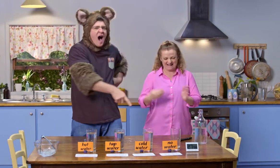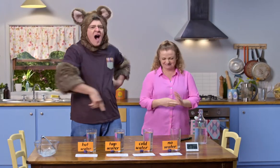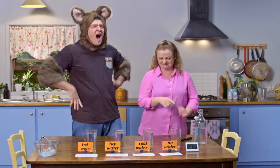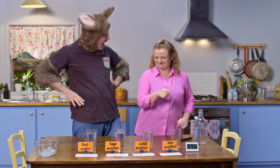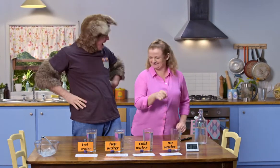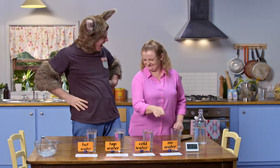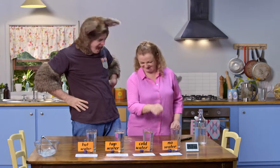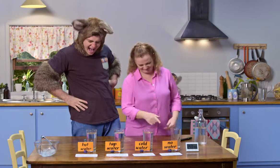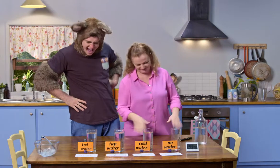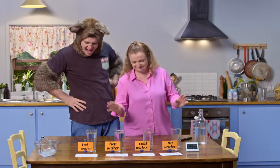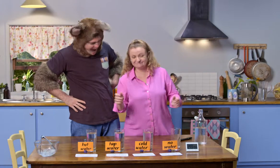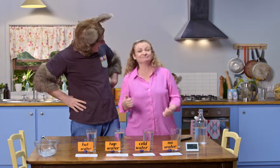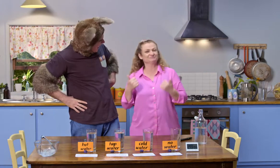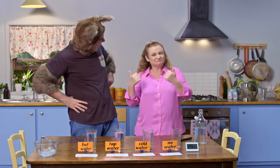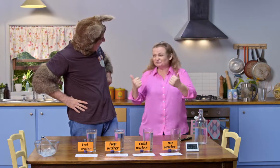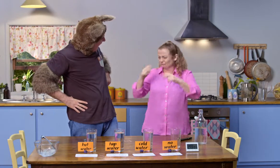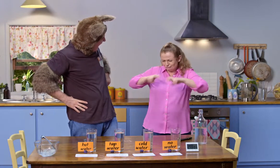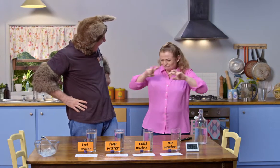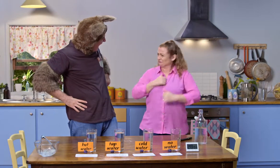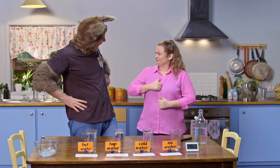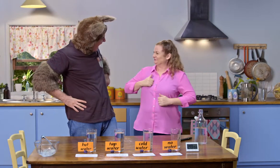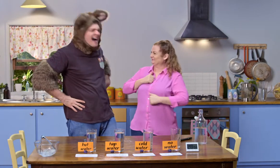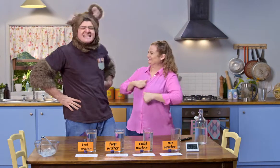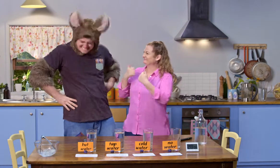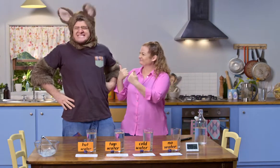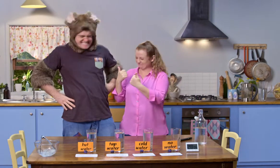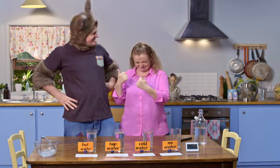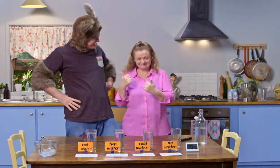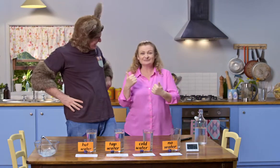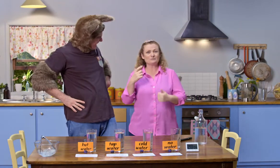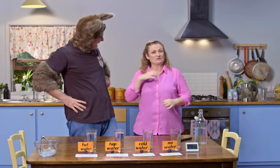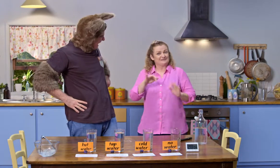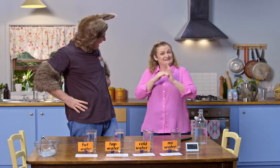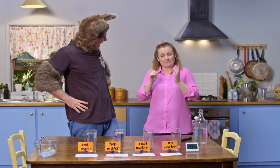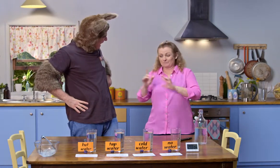That's right. Oh, what a great experiment. I really enjoyed that.